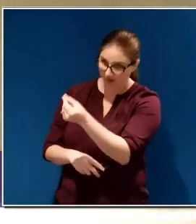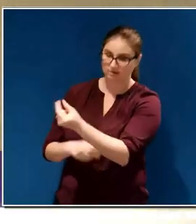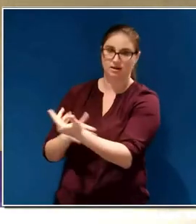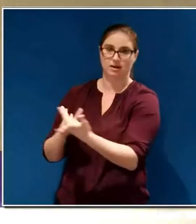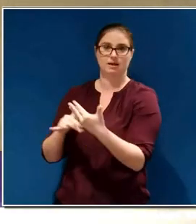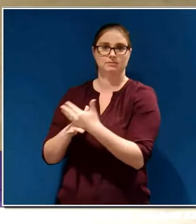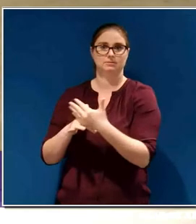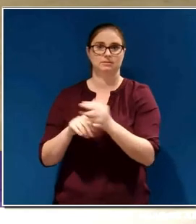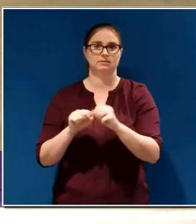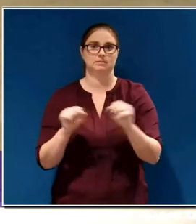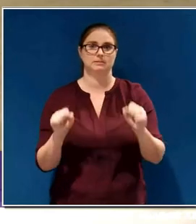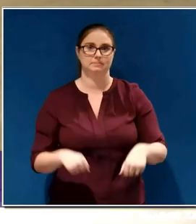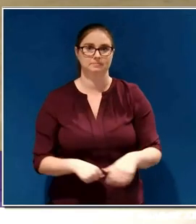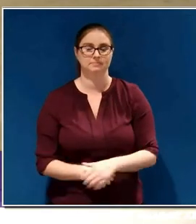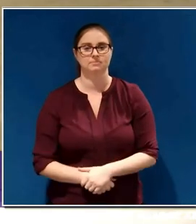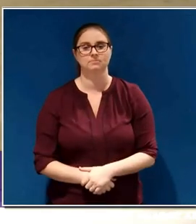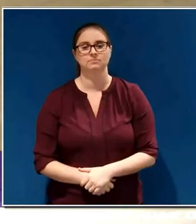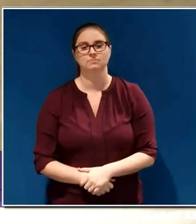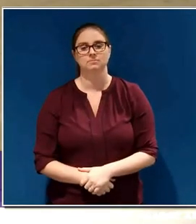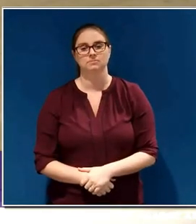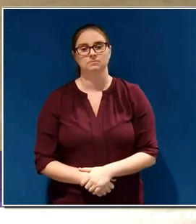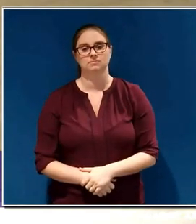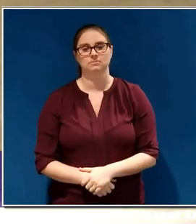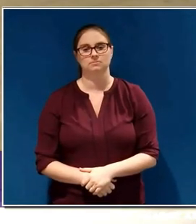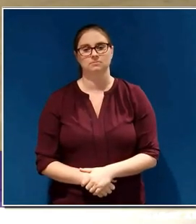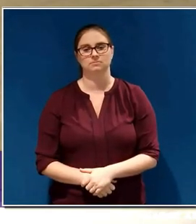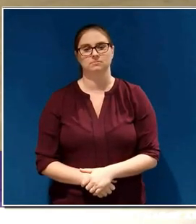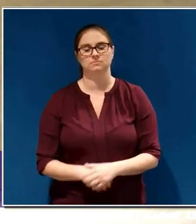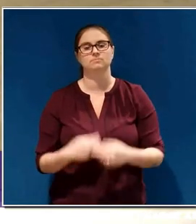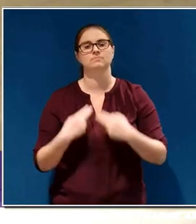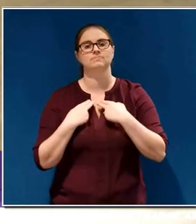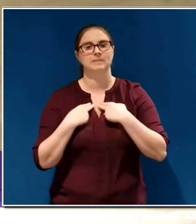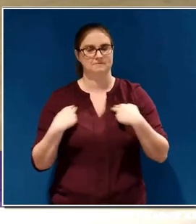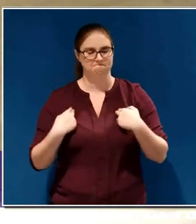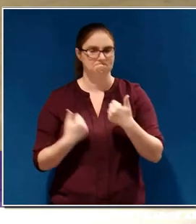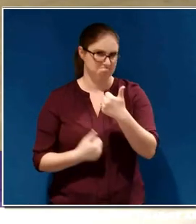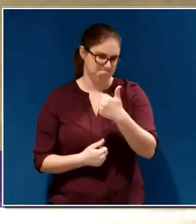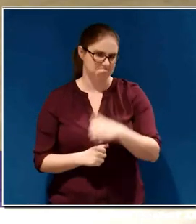When you speak of informal exclusion, what do you mean by that?